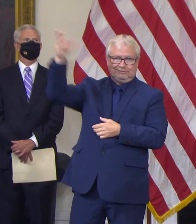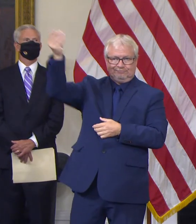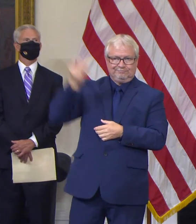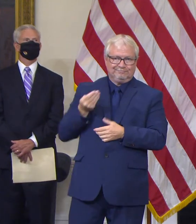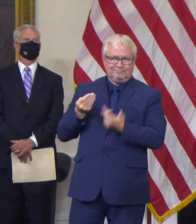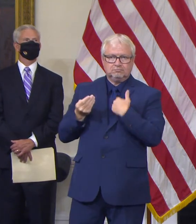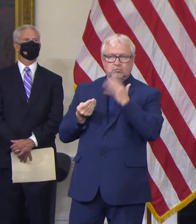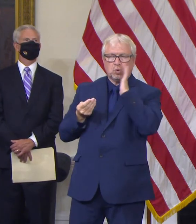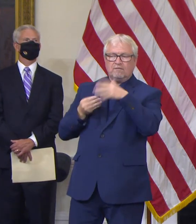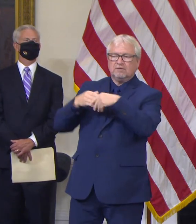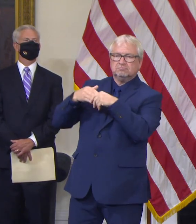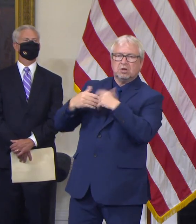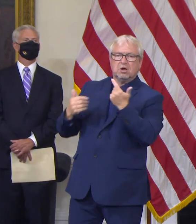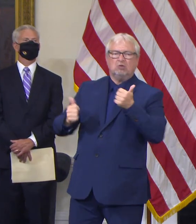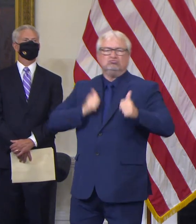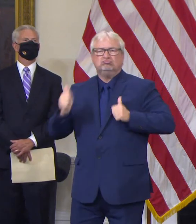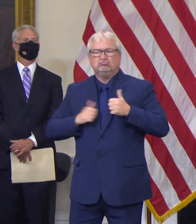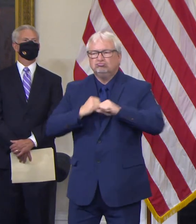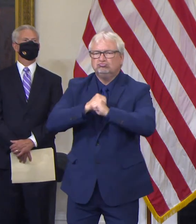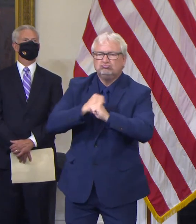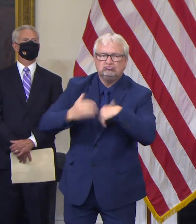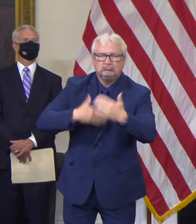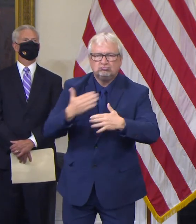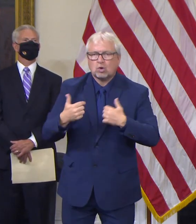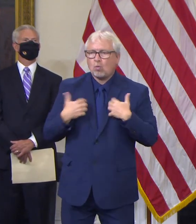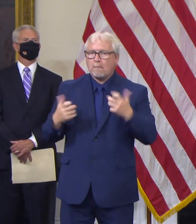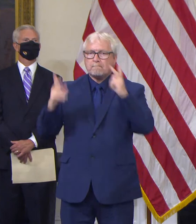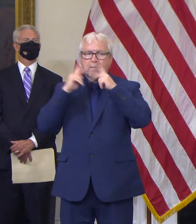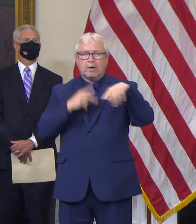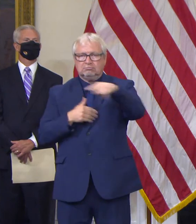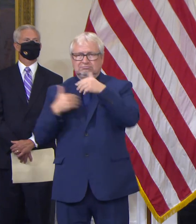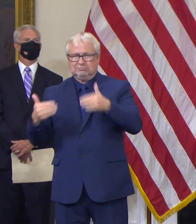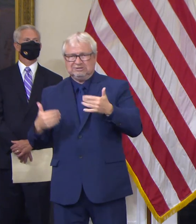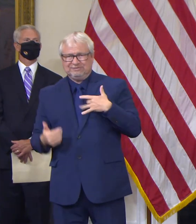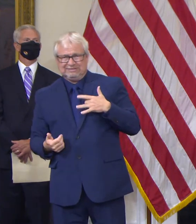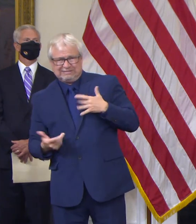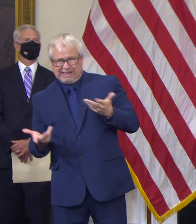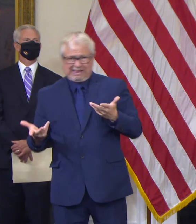If someone feels they're in one of those categories, we're going to try to get them a booster shot. (Question off mic).